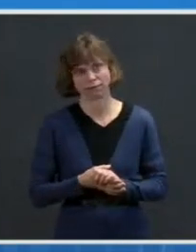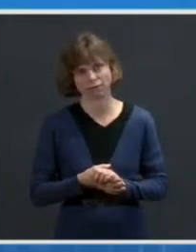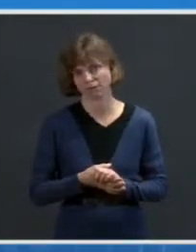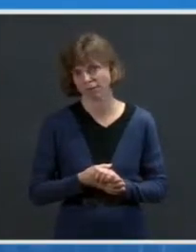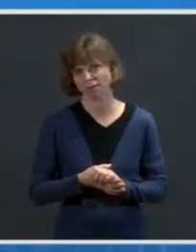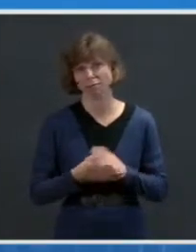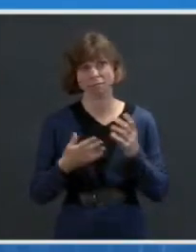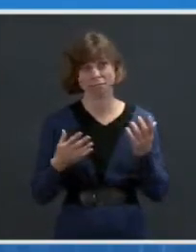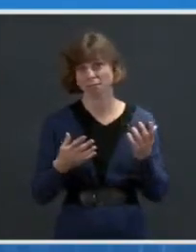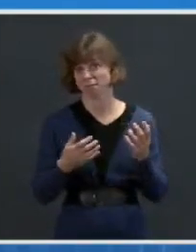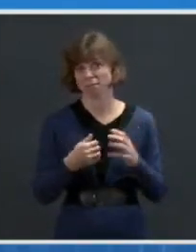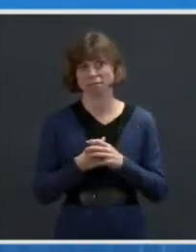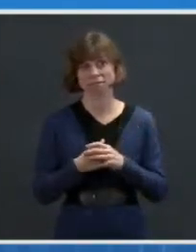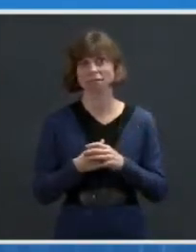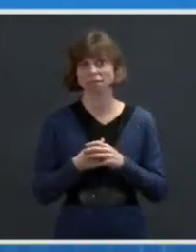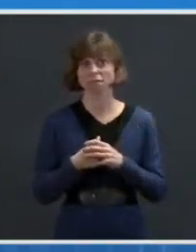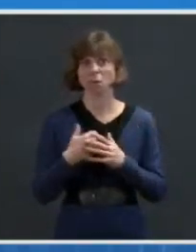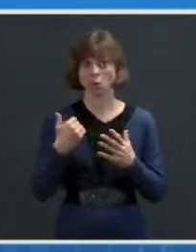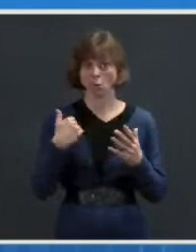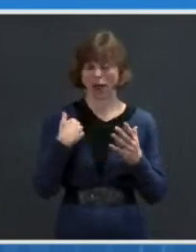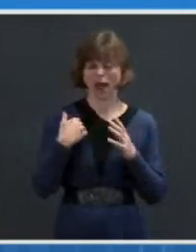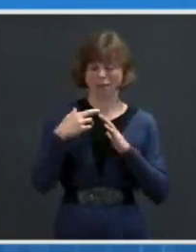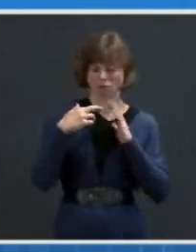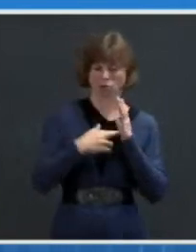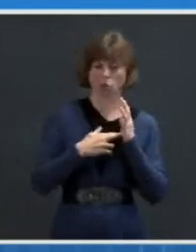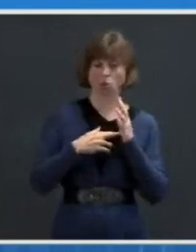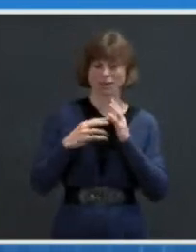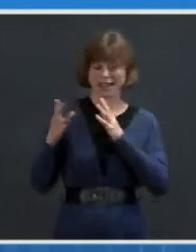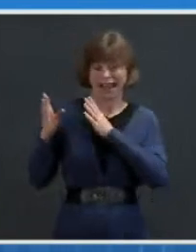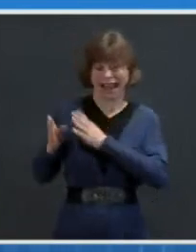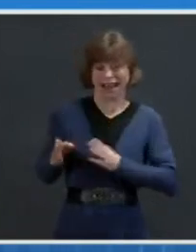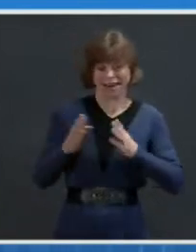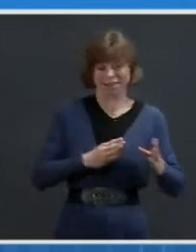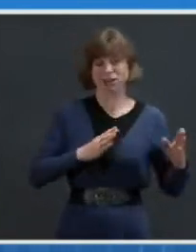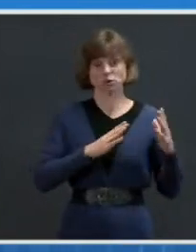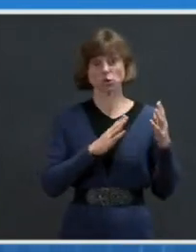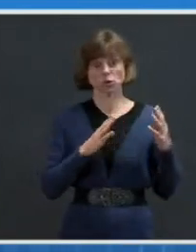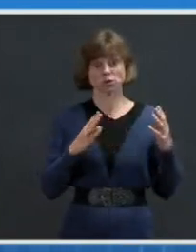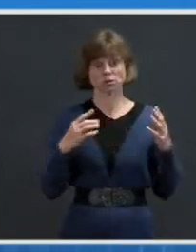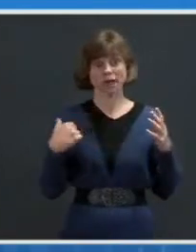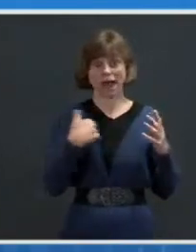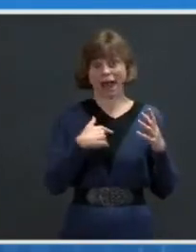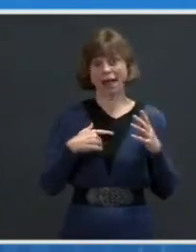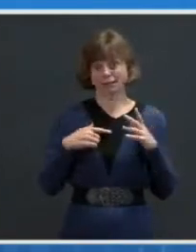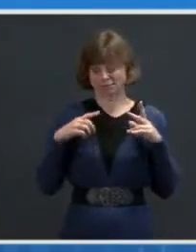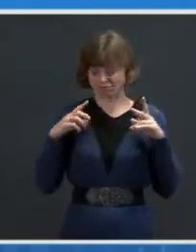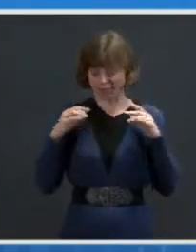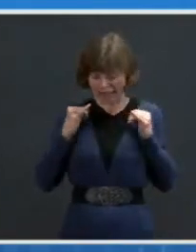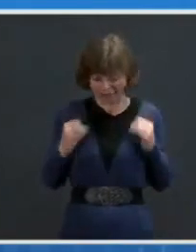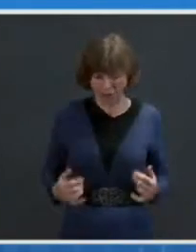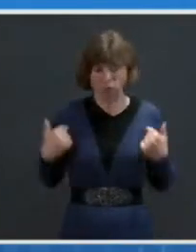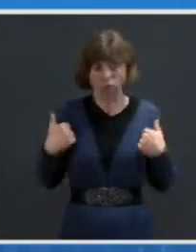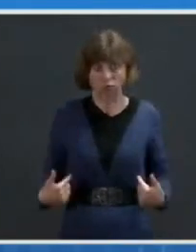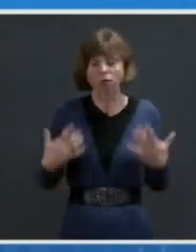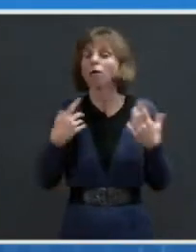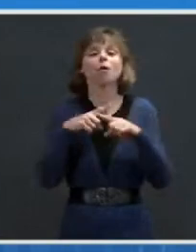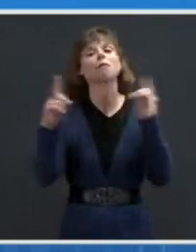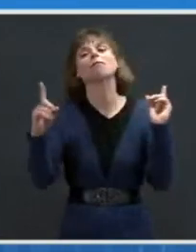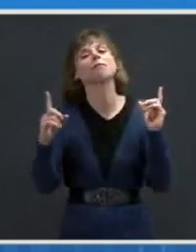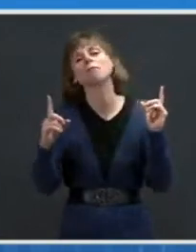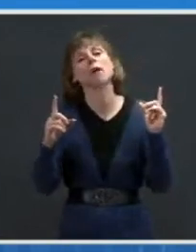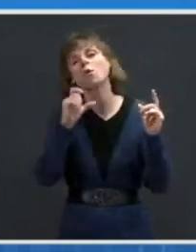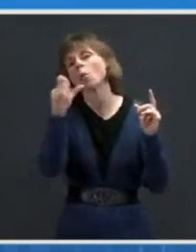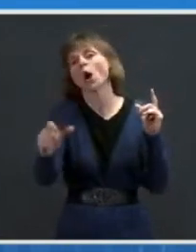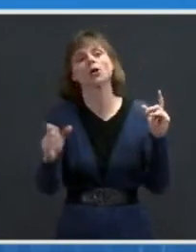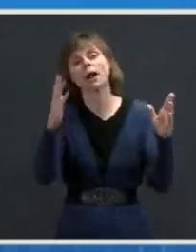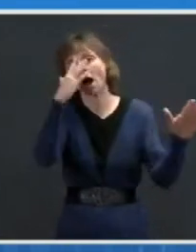PANDEMIC.